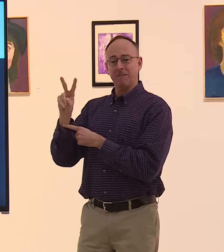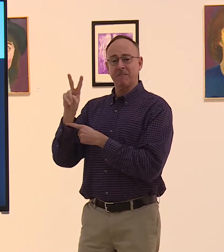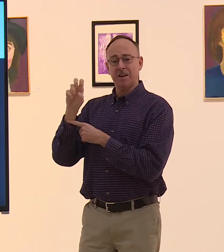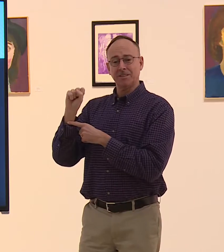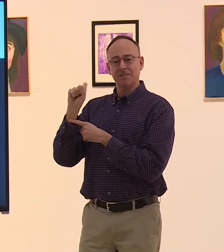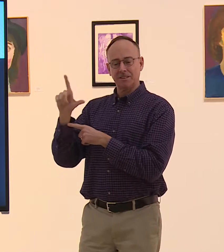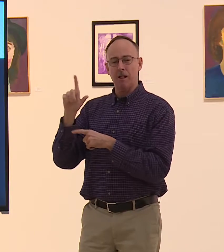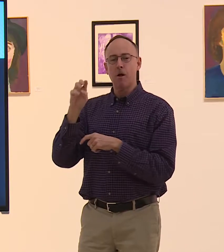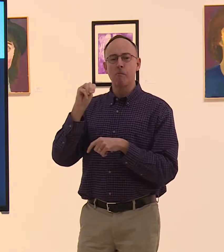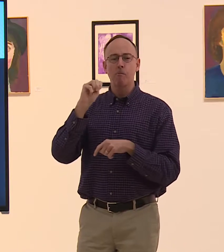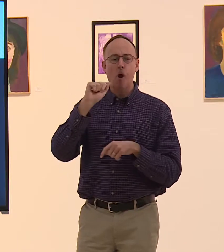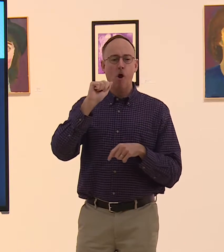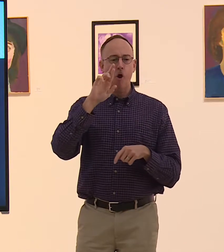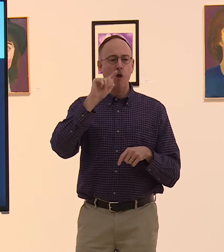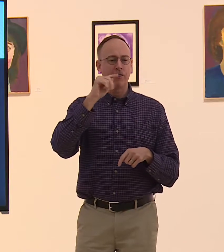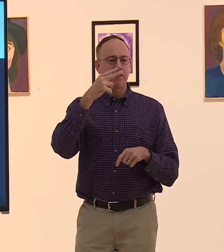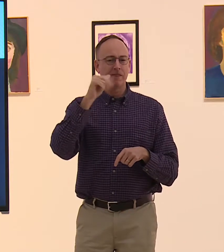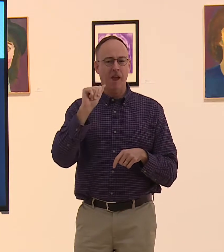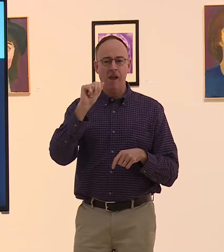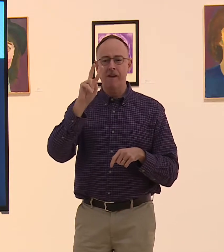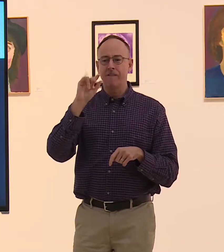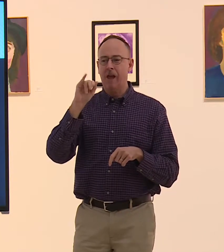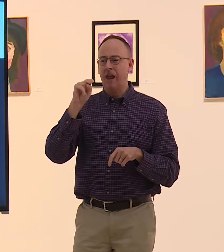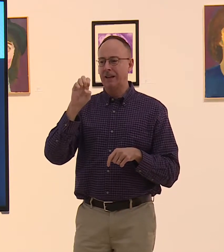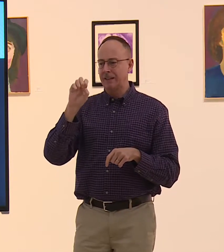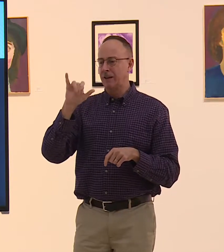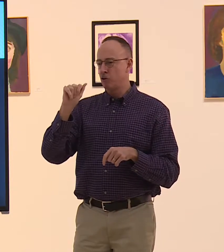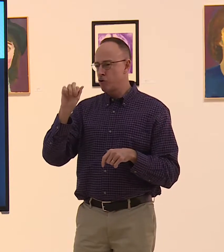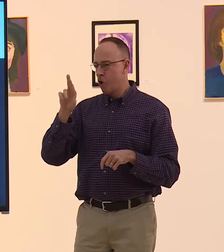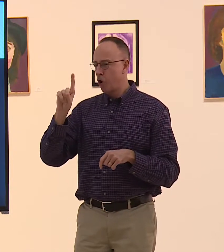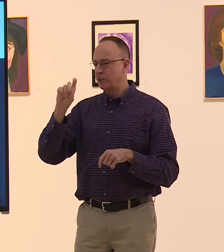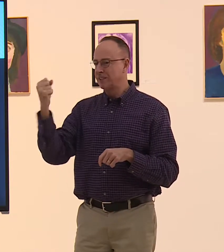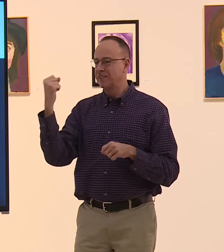French sign language mixing with Martha's Vineyard sign language,